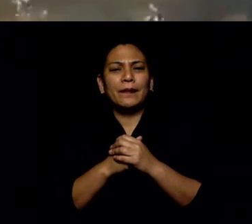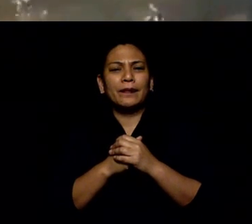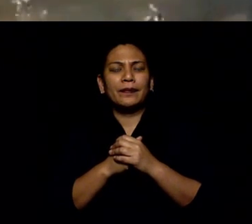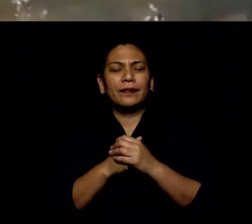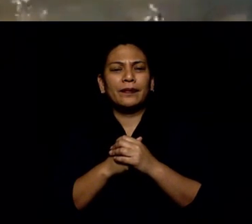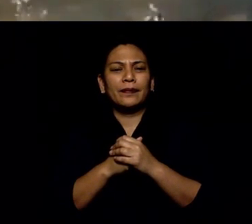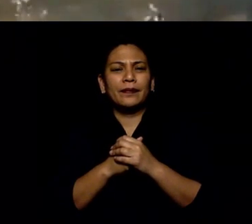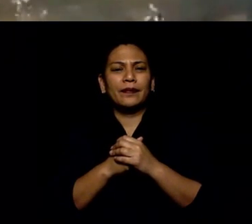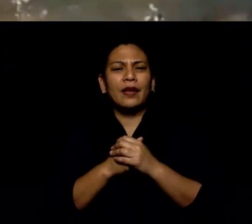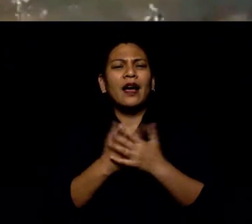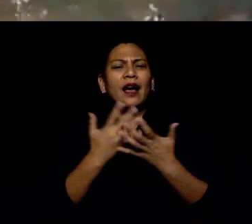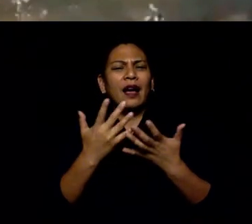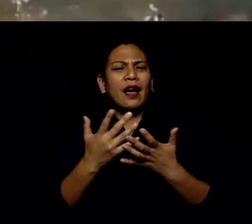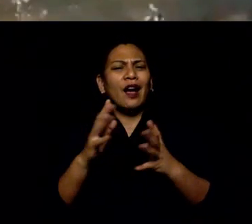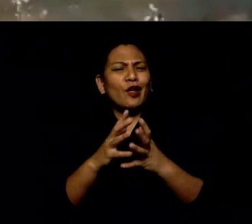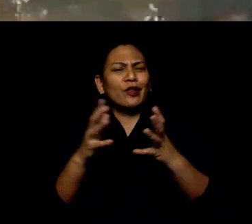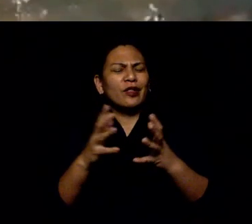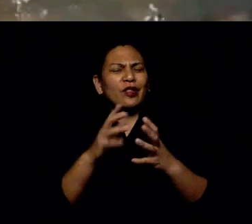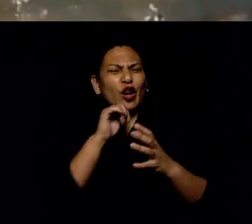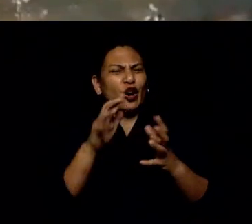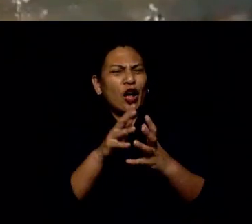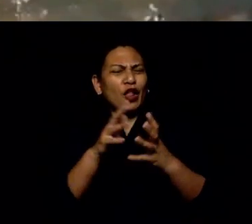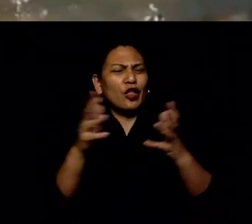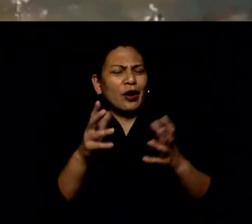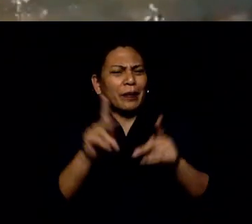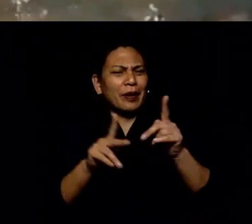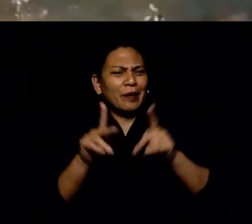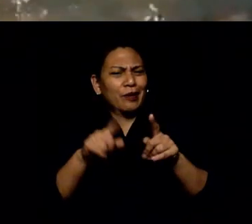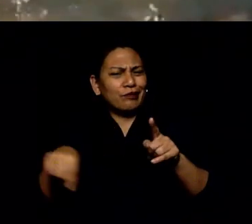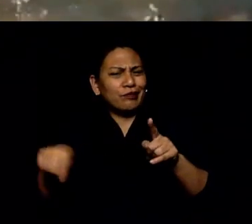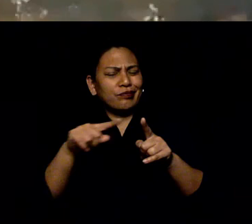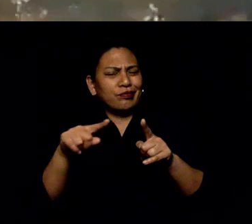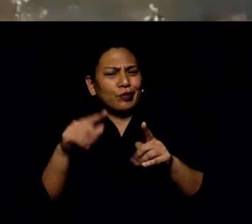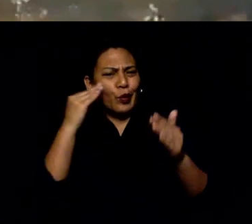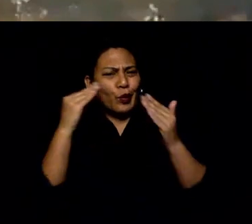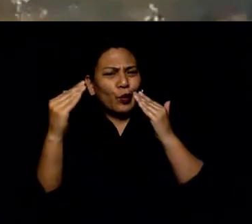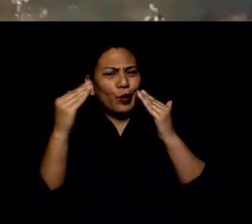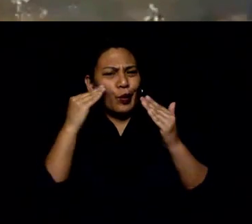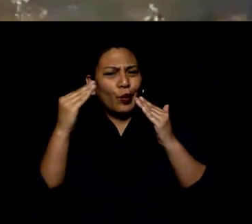Probably a whole lot of people are not aware that there is actually alternatives